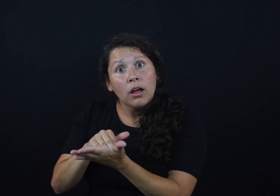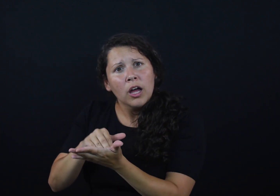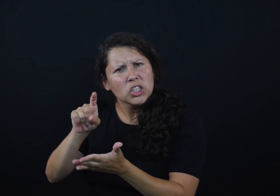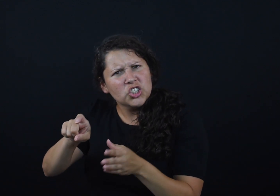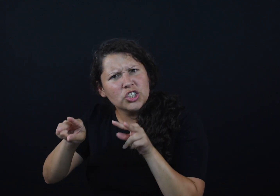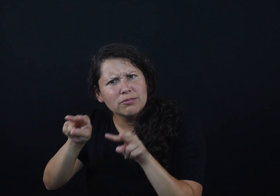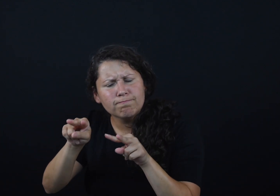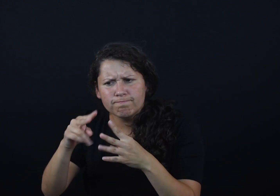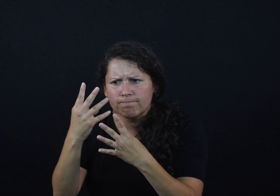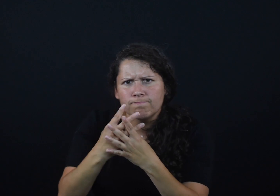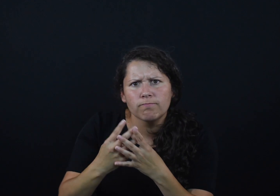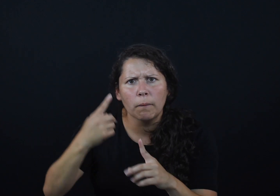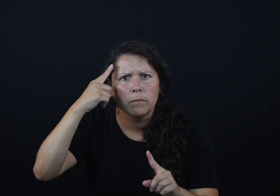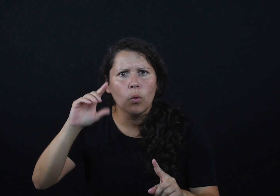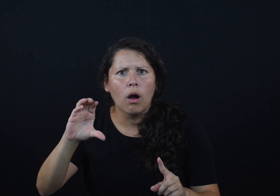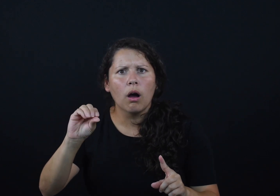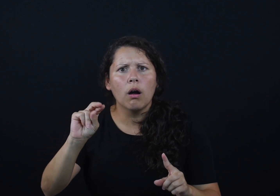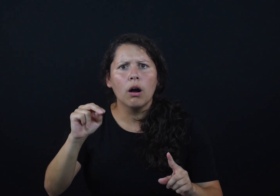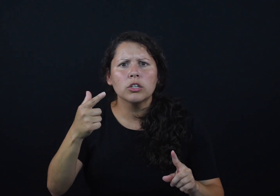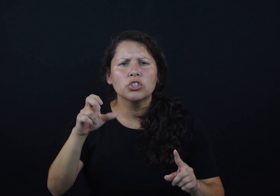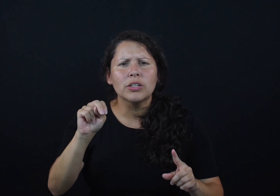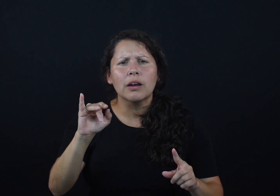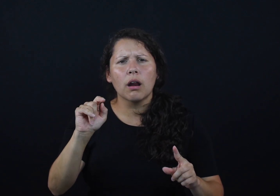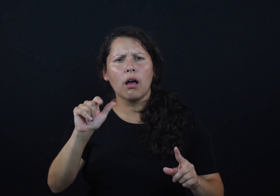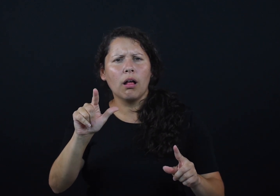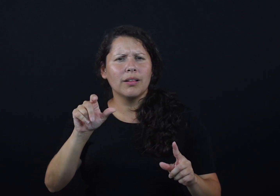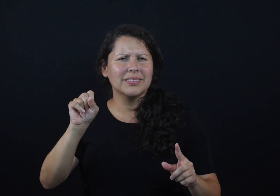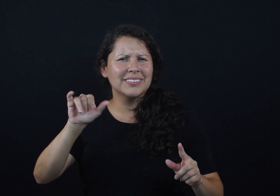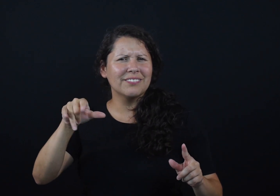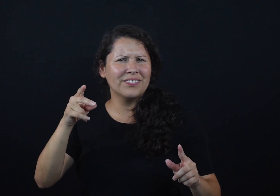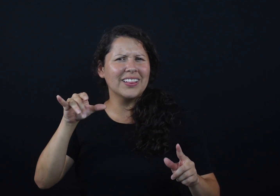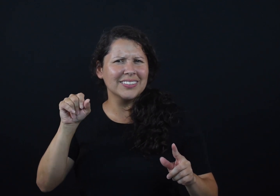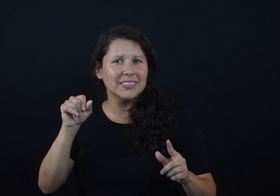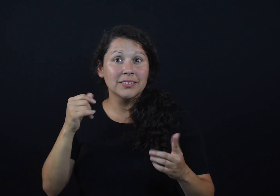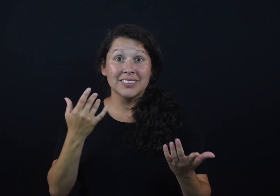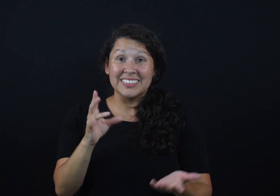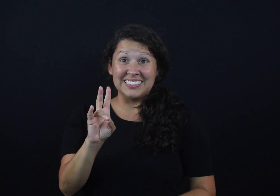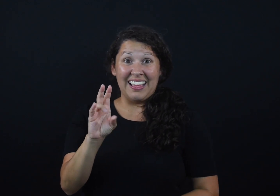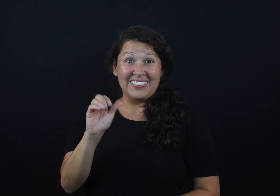stay vigilant about screening for congenital syphilis, as seven cases were reported in